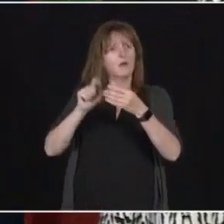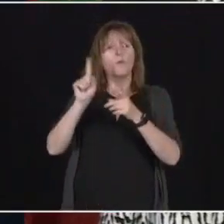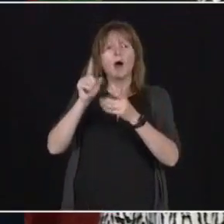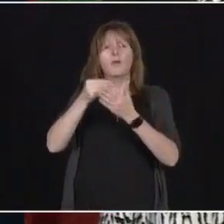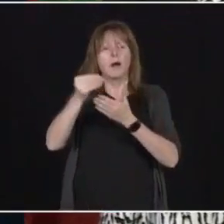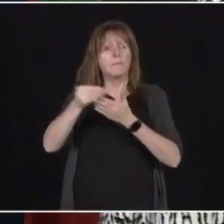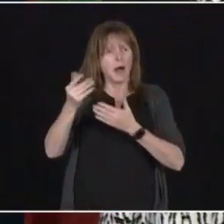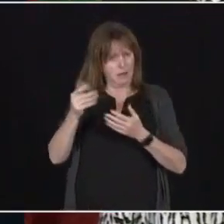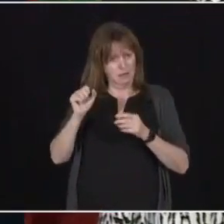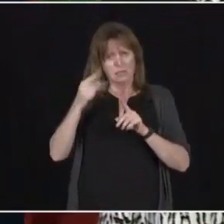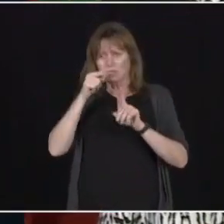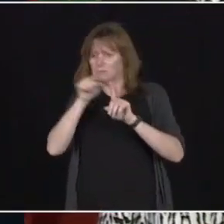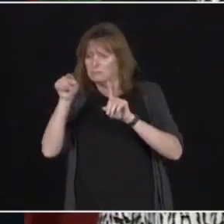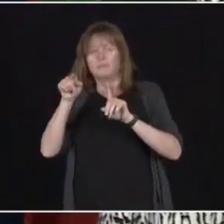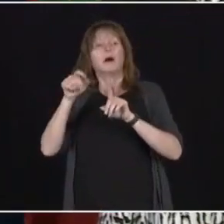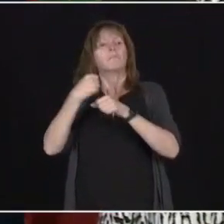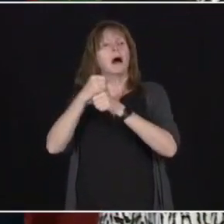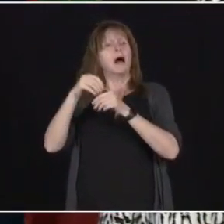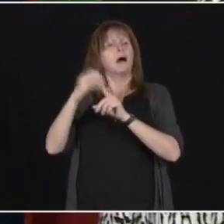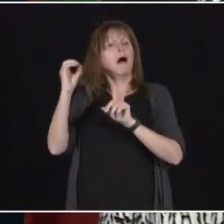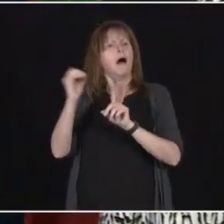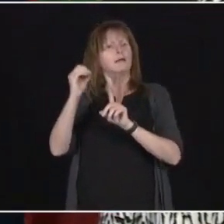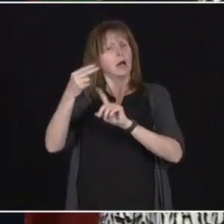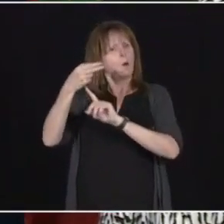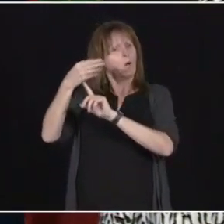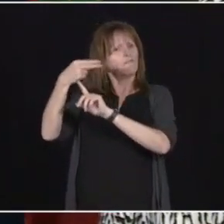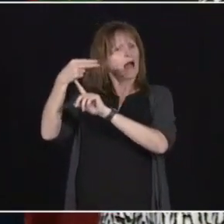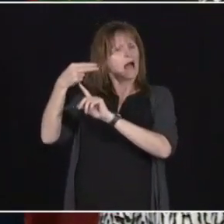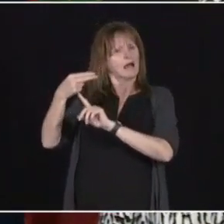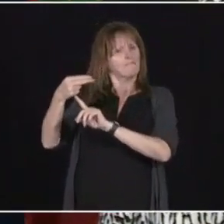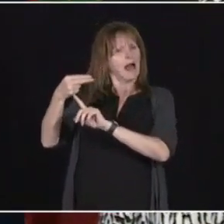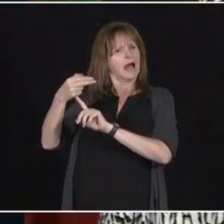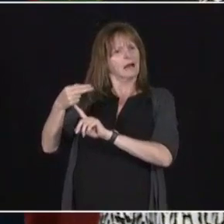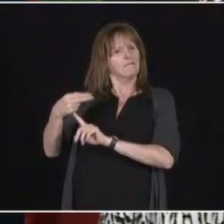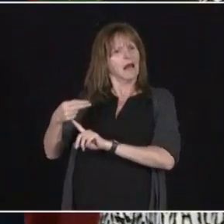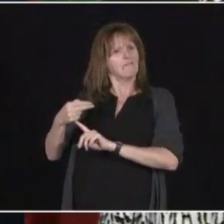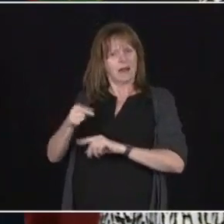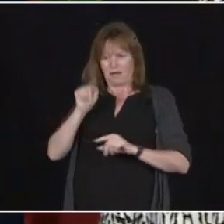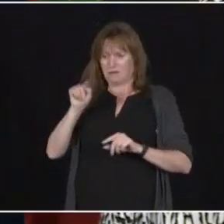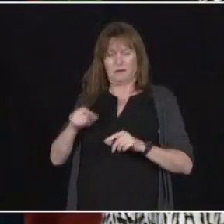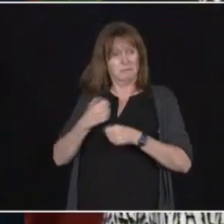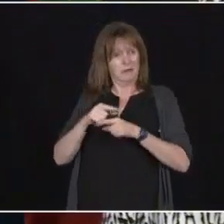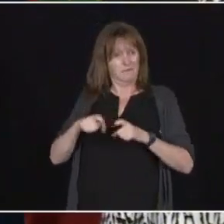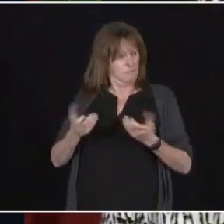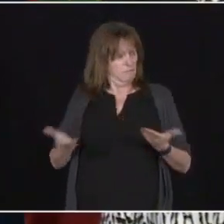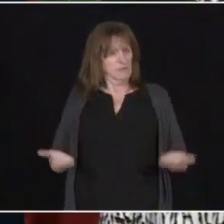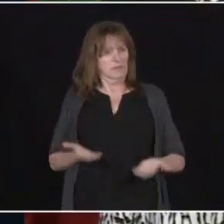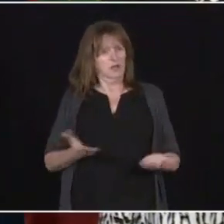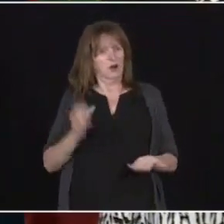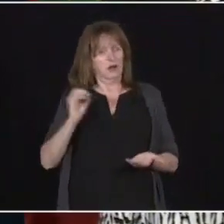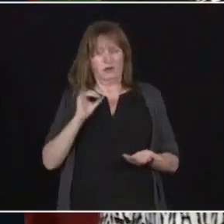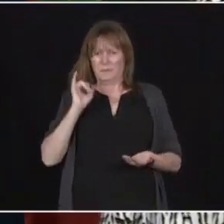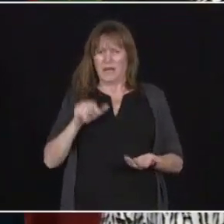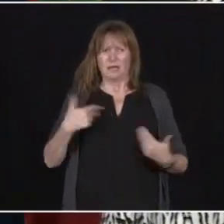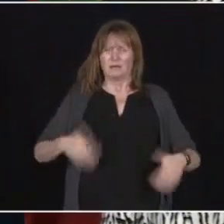and that will tell you where you can buy your personal protective equipment and you will also see the ones that are made in Ontario.